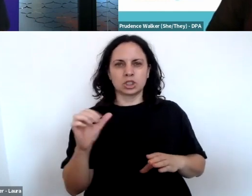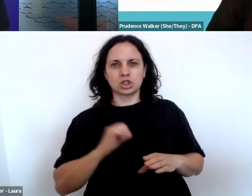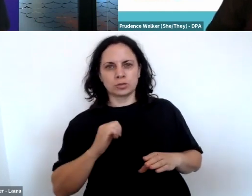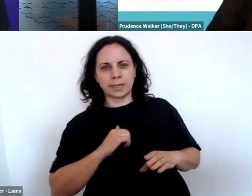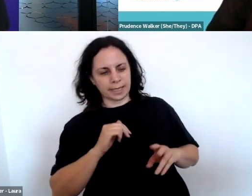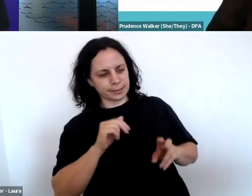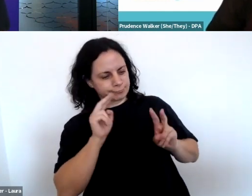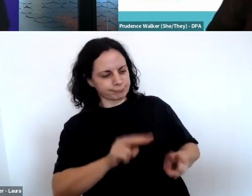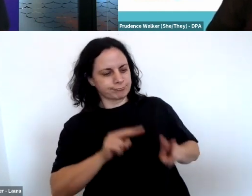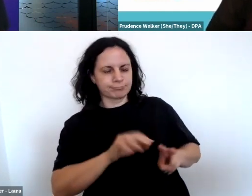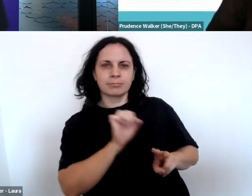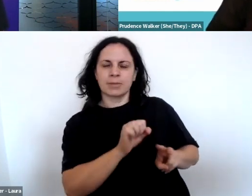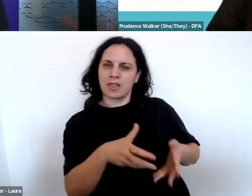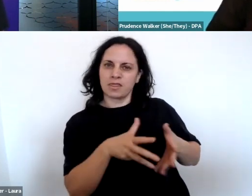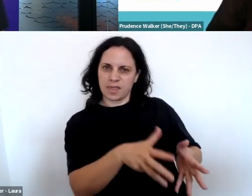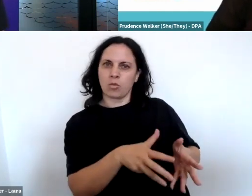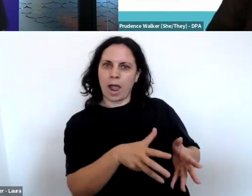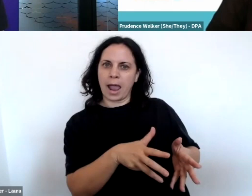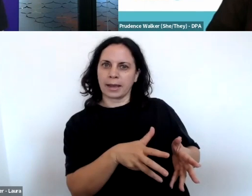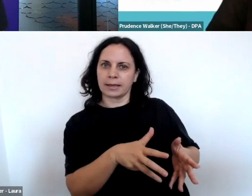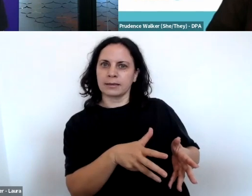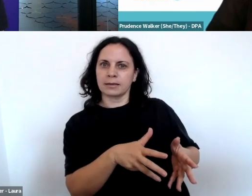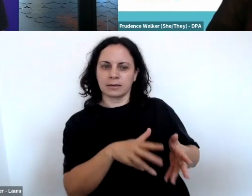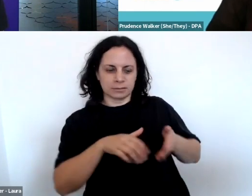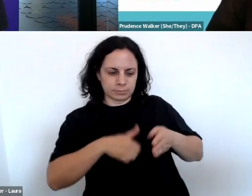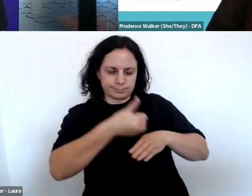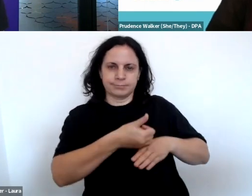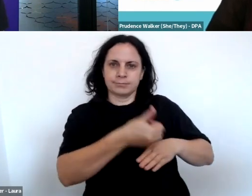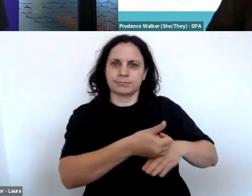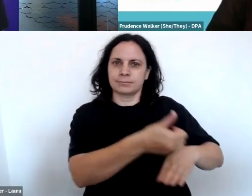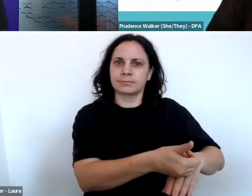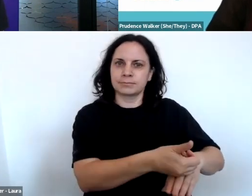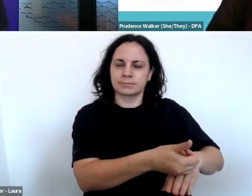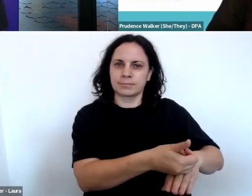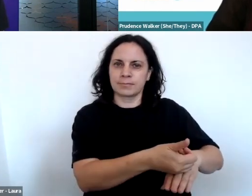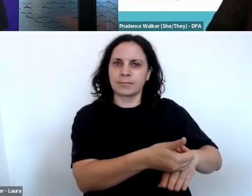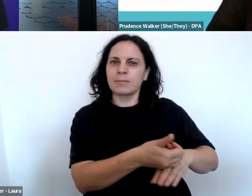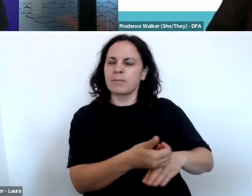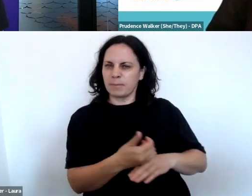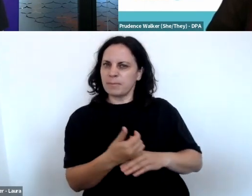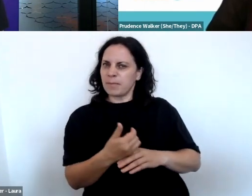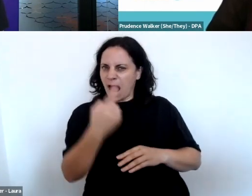So I wondered, assuming that it is about ODI, I wondered if you can just explain a bit